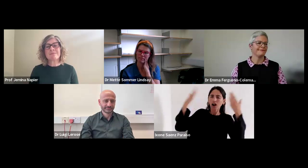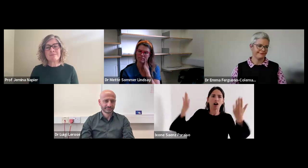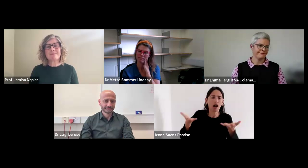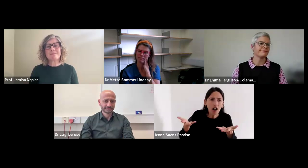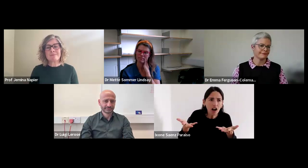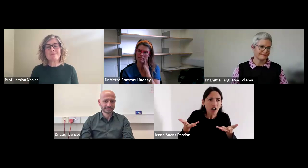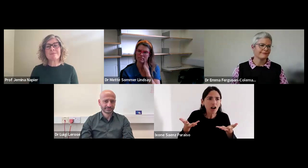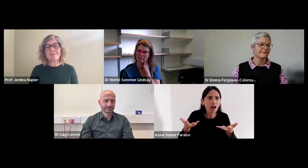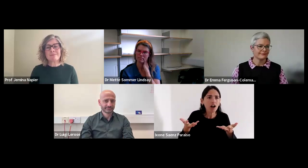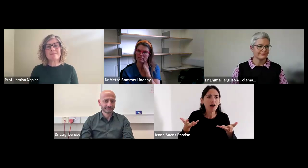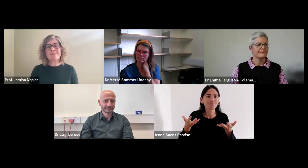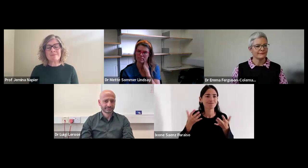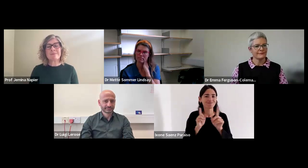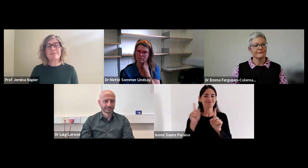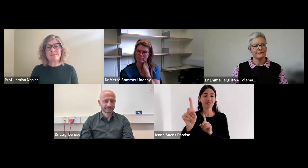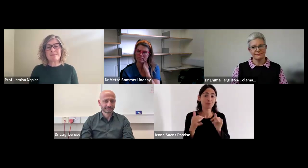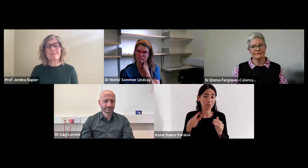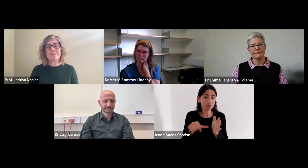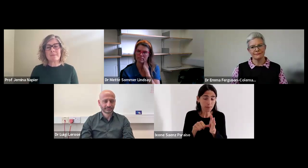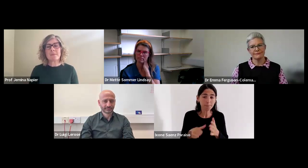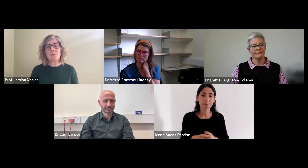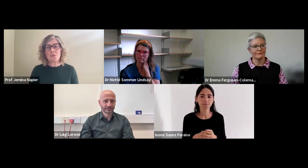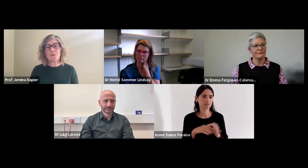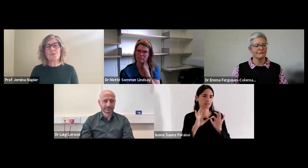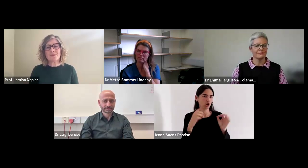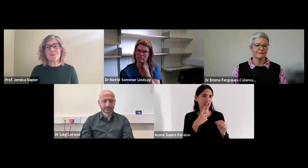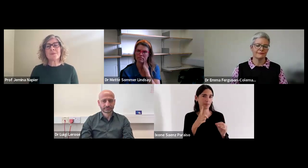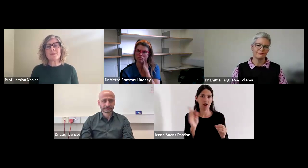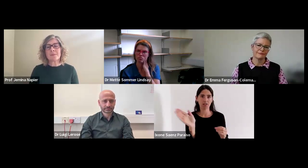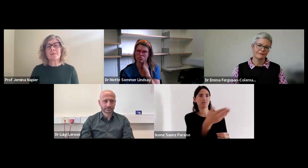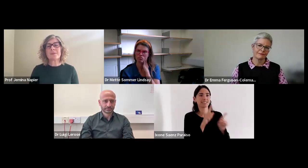it's funding for a particular project that we've never been made aware of. Sometimes that can be a